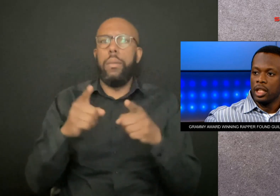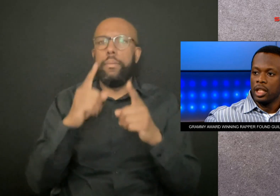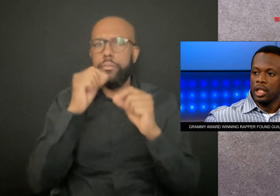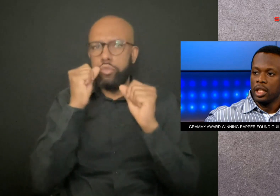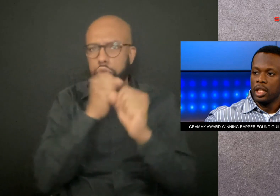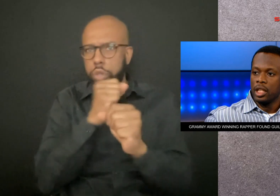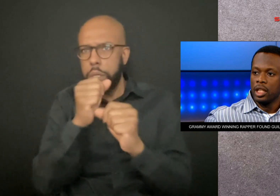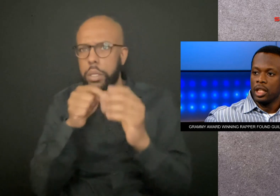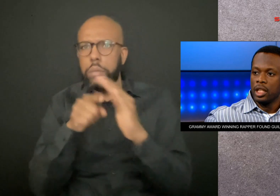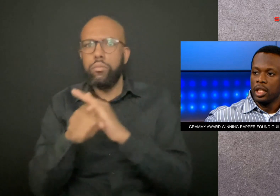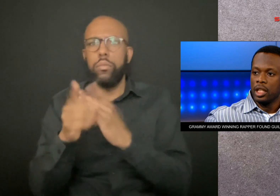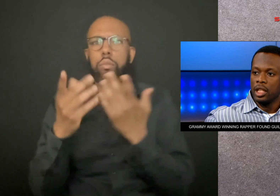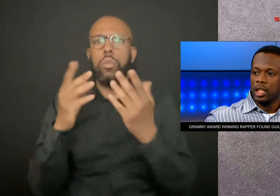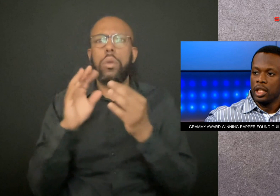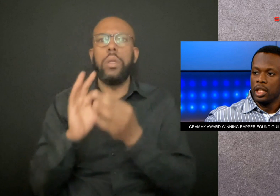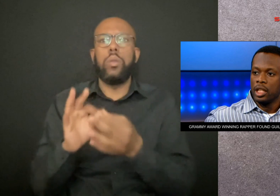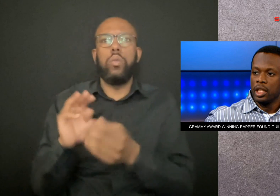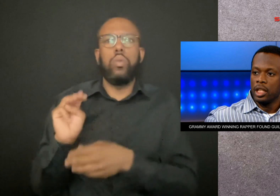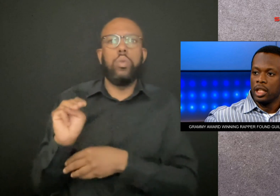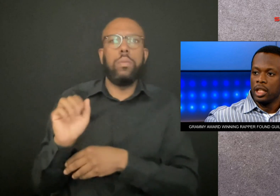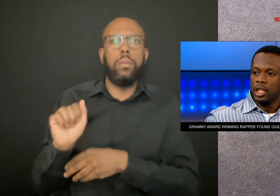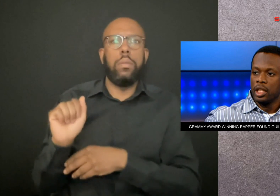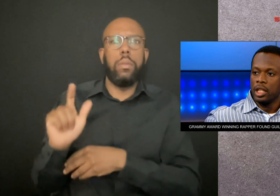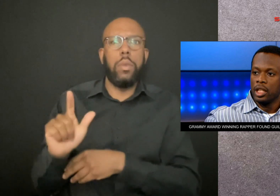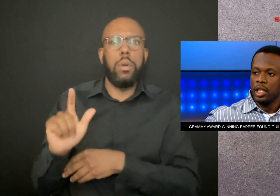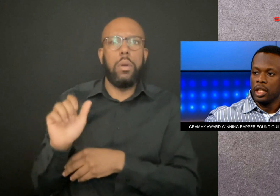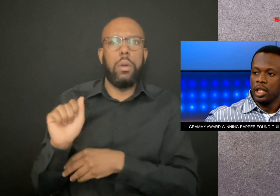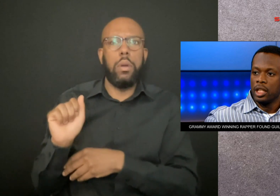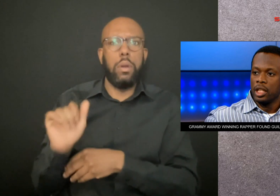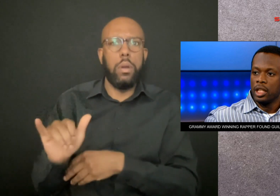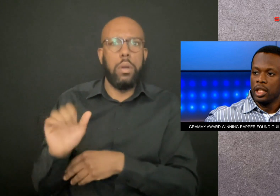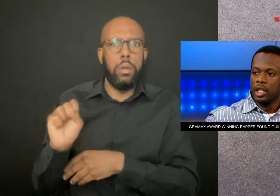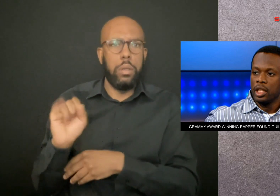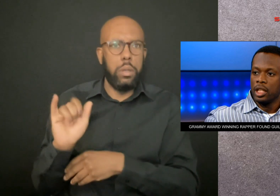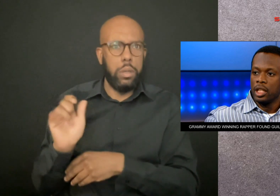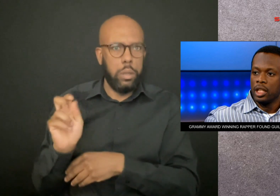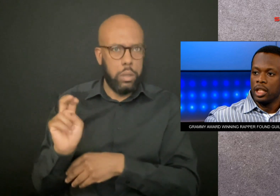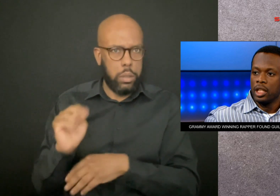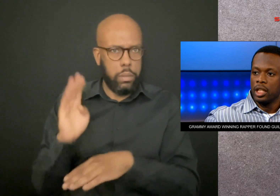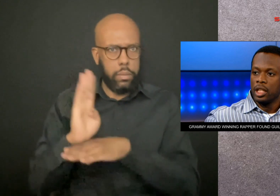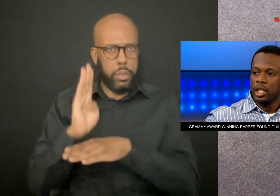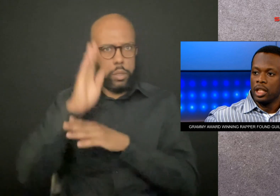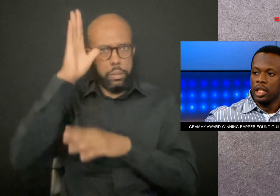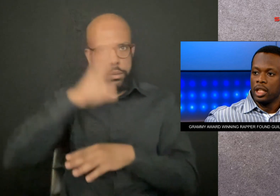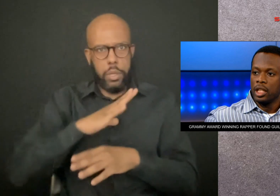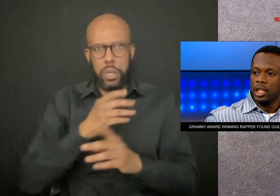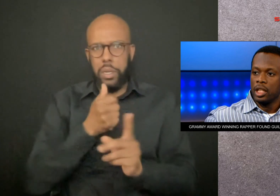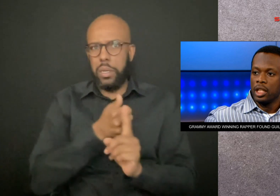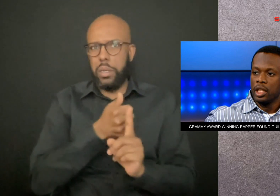Michelle faced multiple counts over a fail conspiracy to help Malaysian businessman